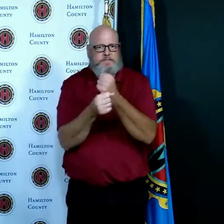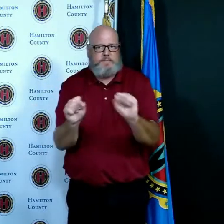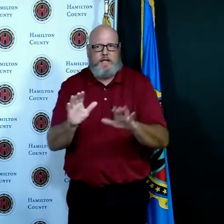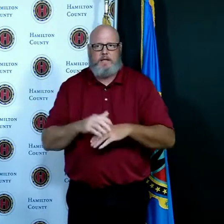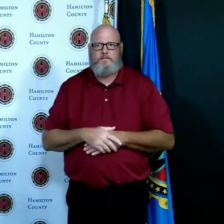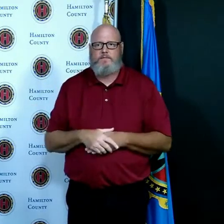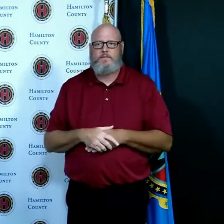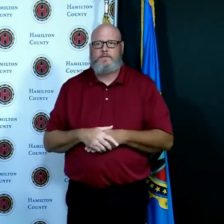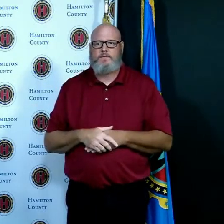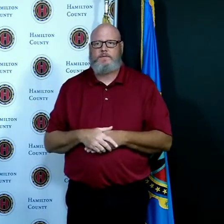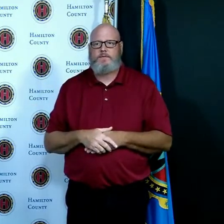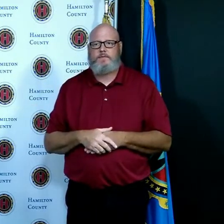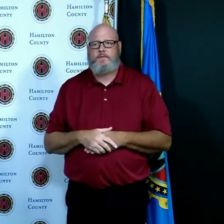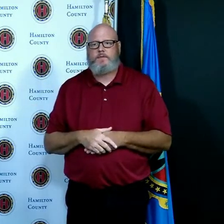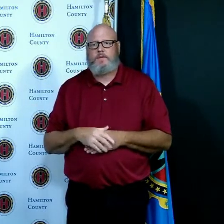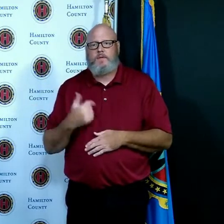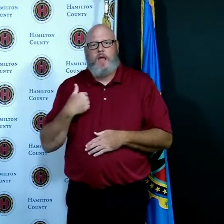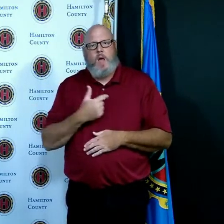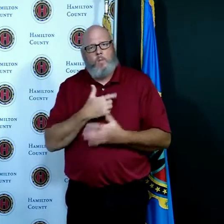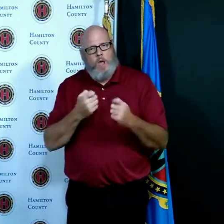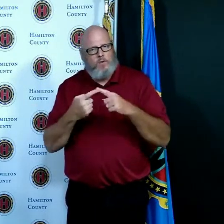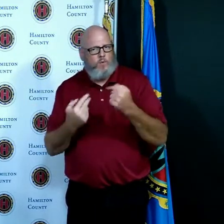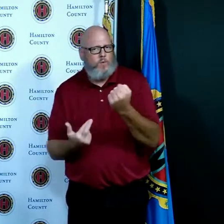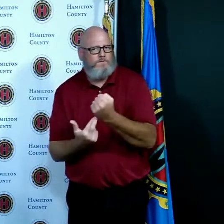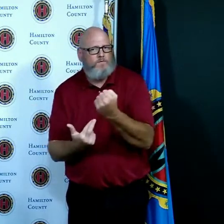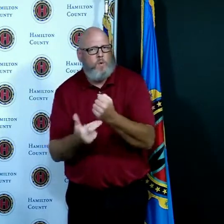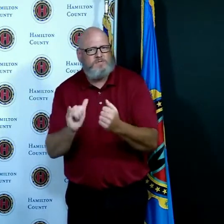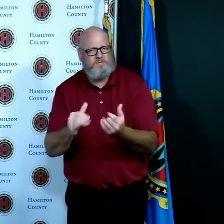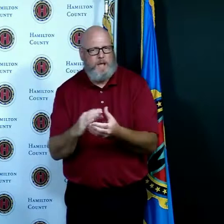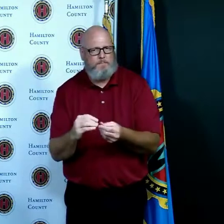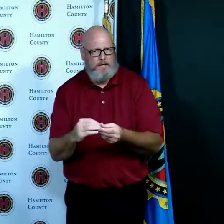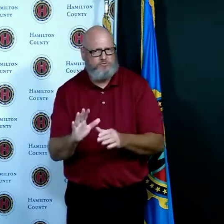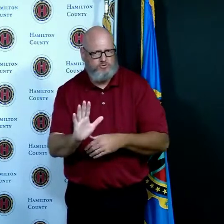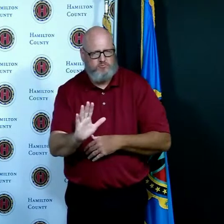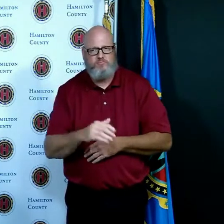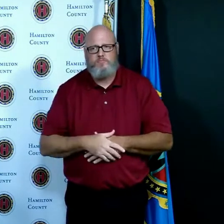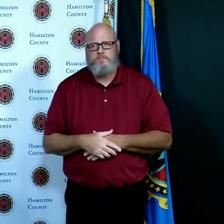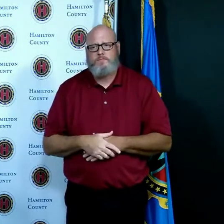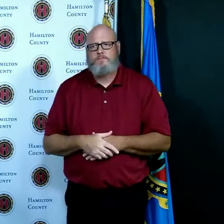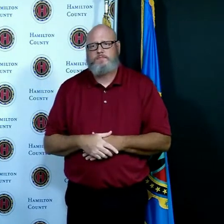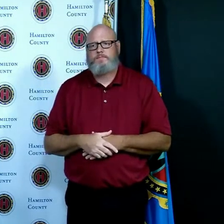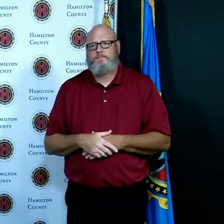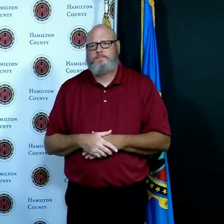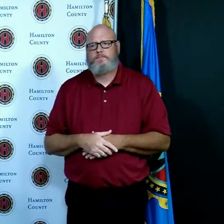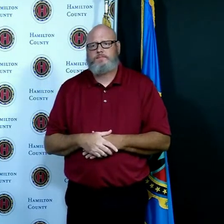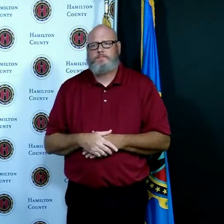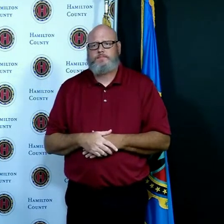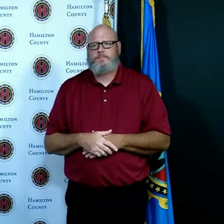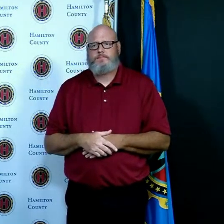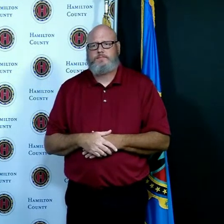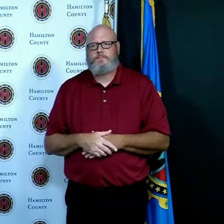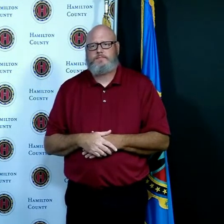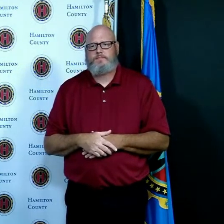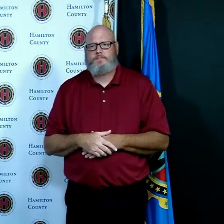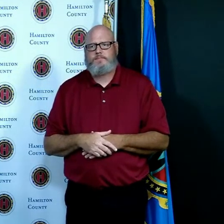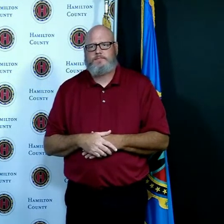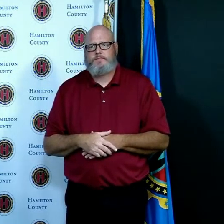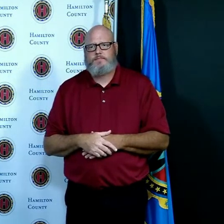masking is important it's not a political issue it helps slow the spread of germs and so wear your mask help teach your children how